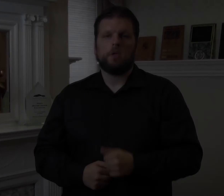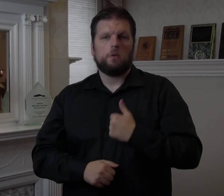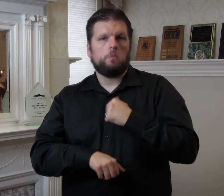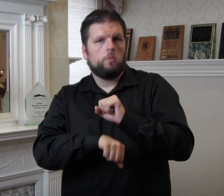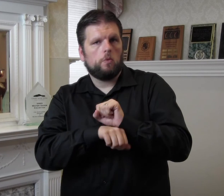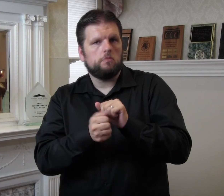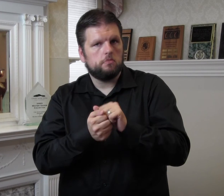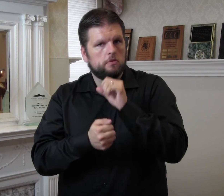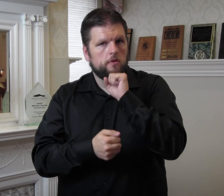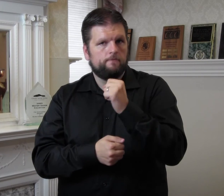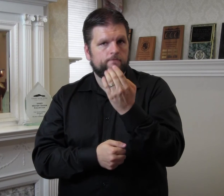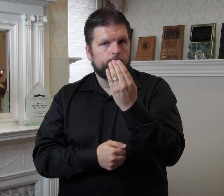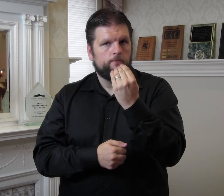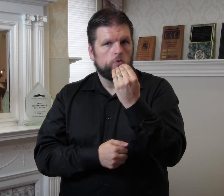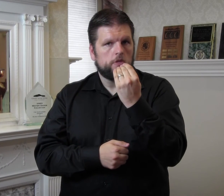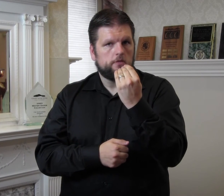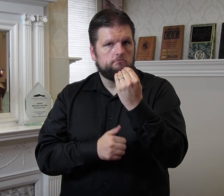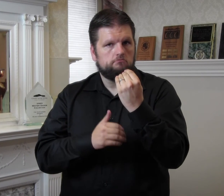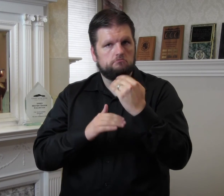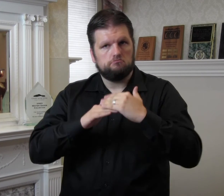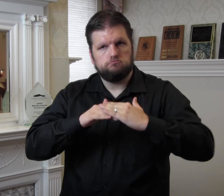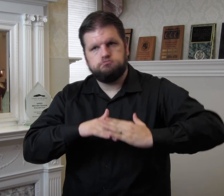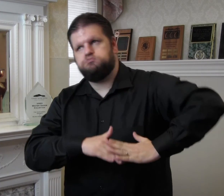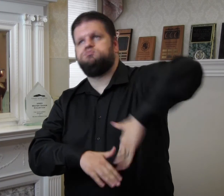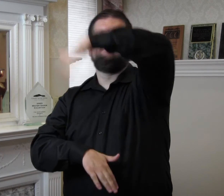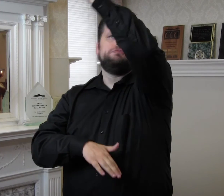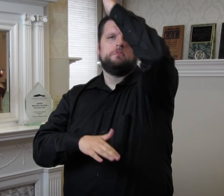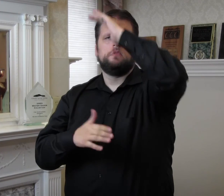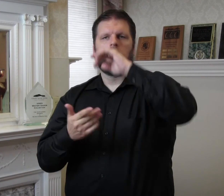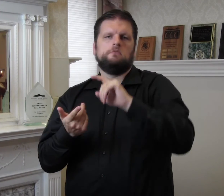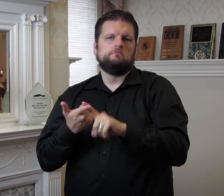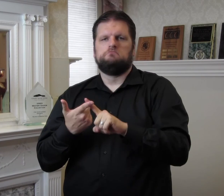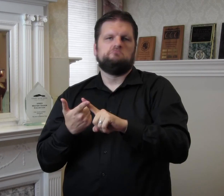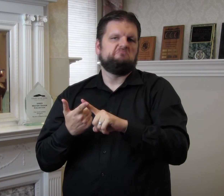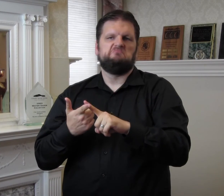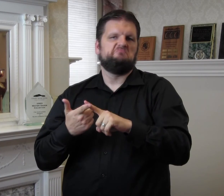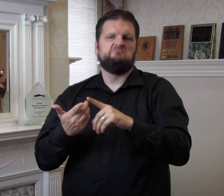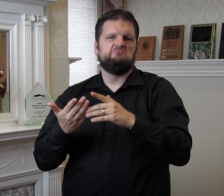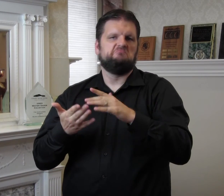I work with ages 14 and up,